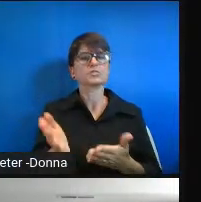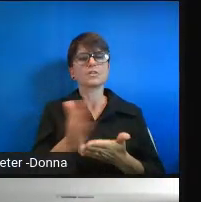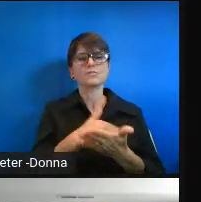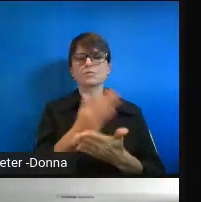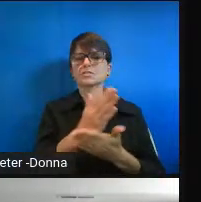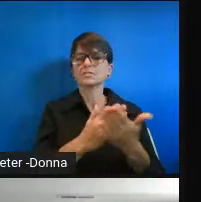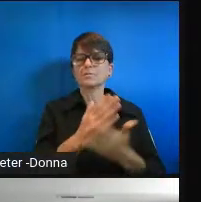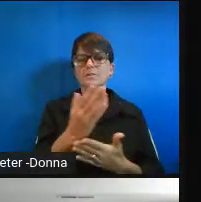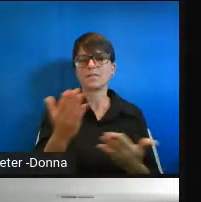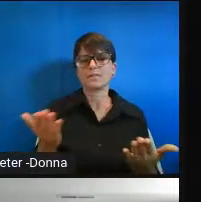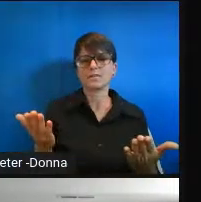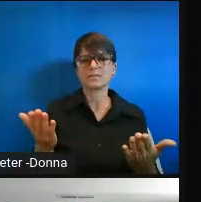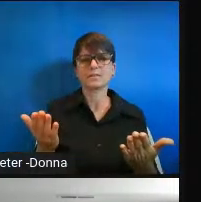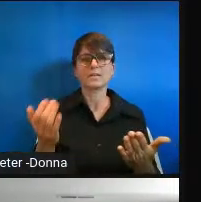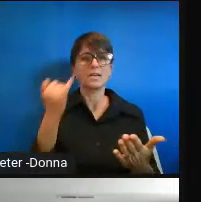for you to subscribe.